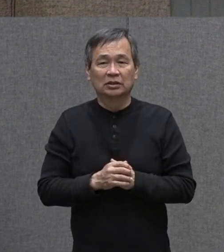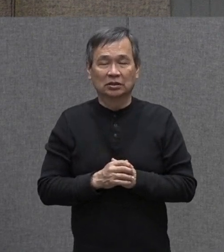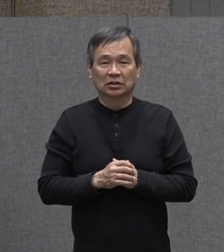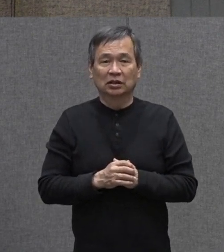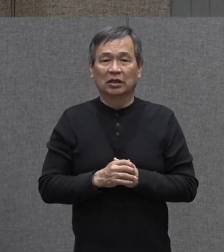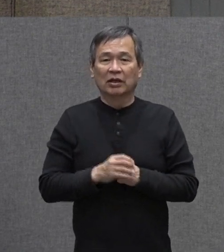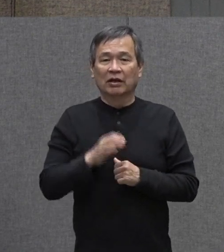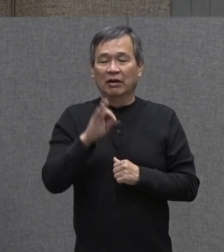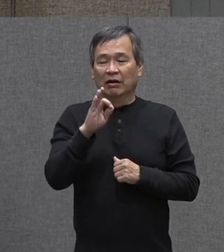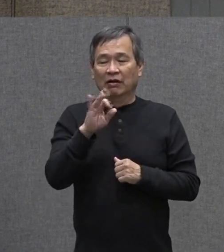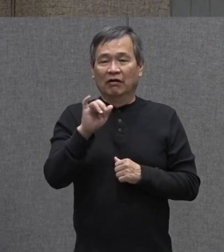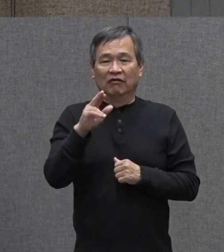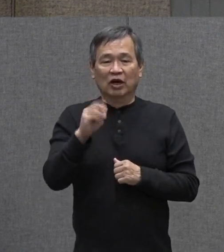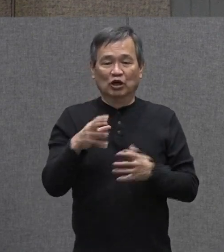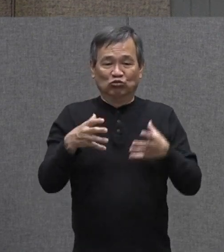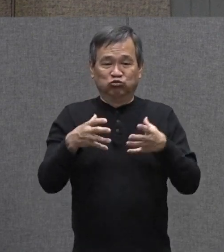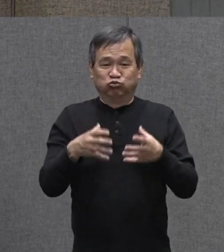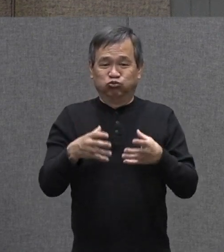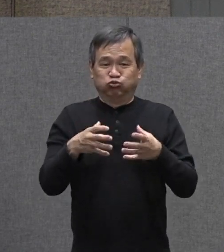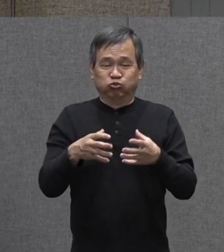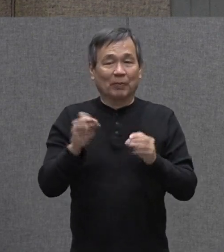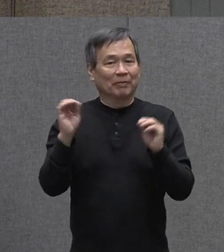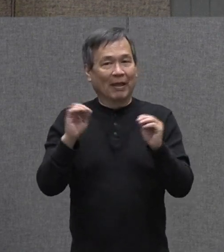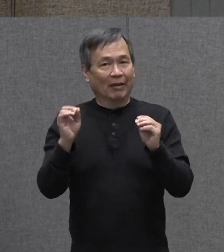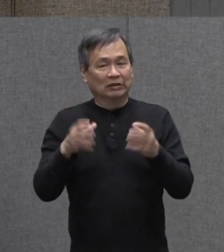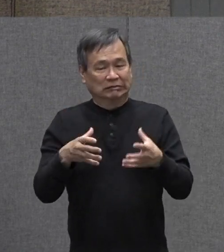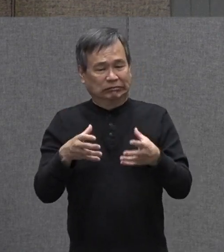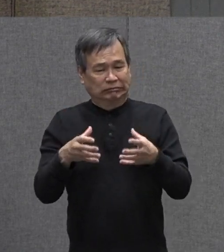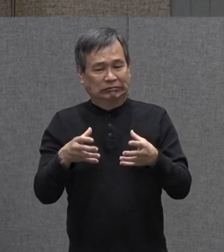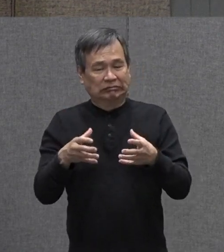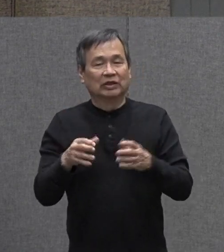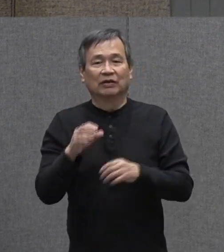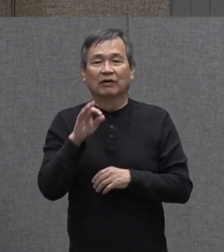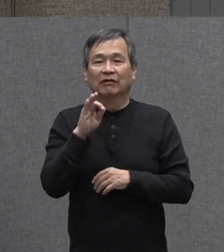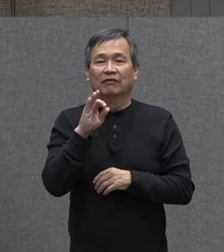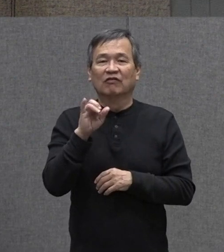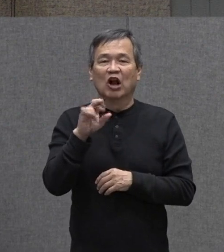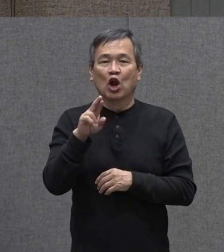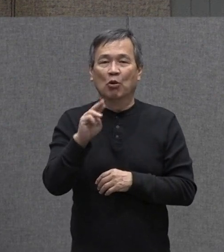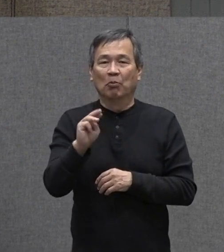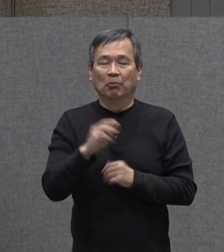it is not squishy. Let's see.